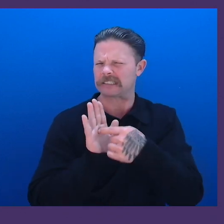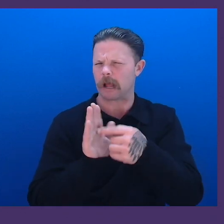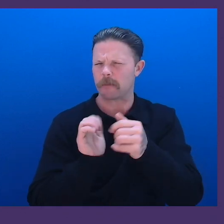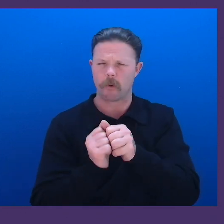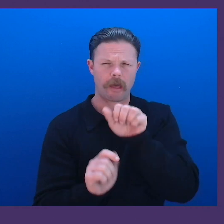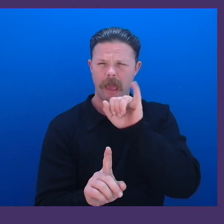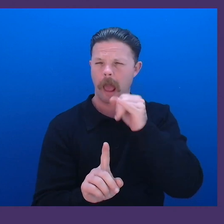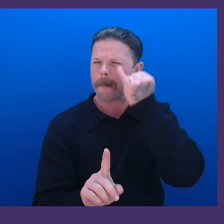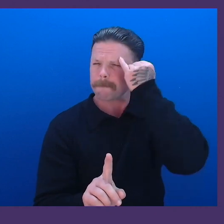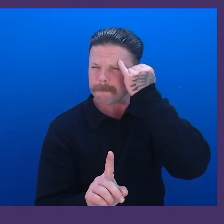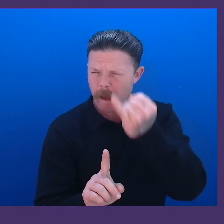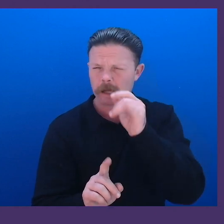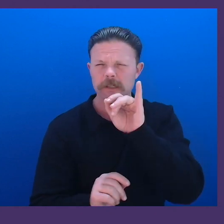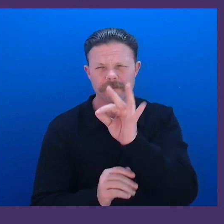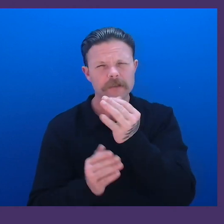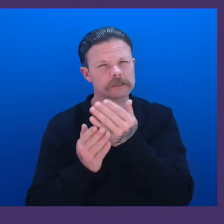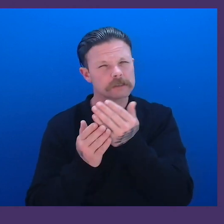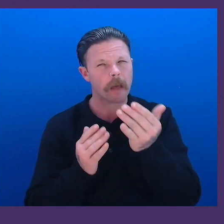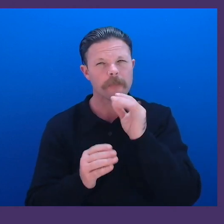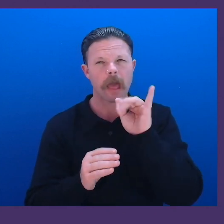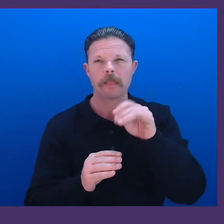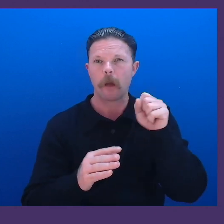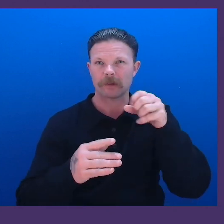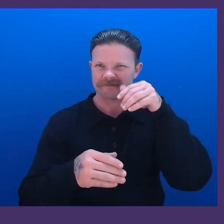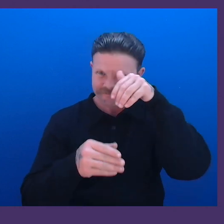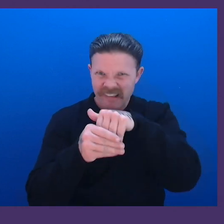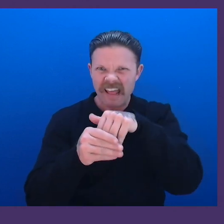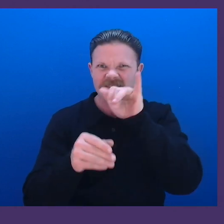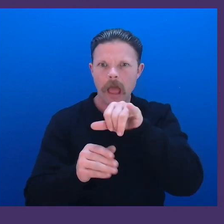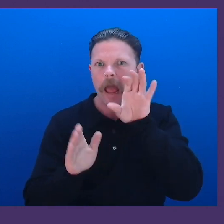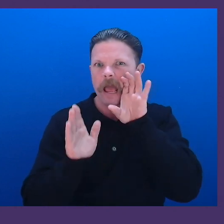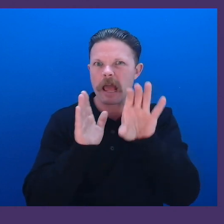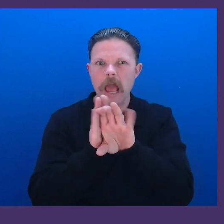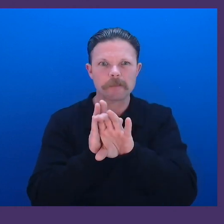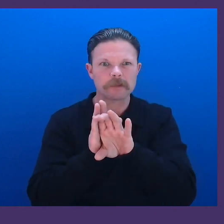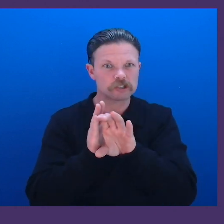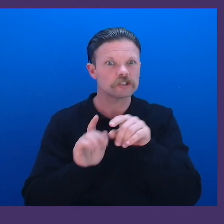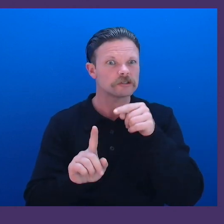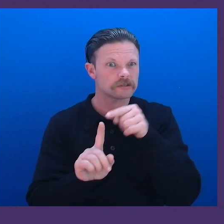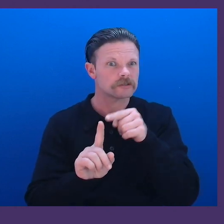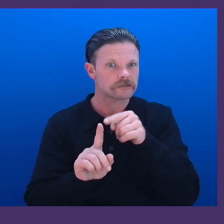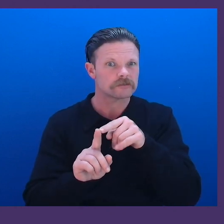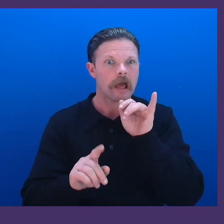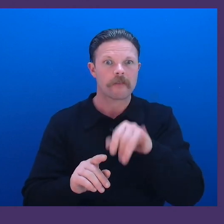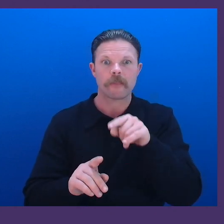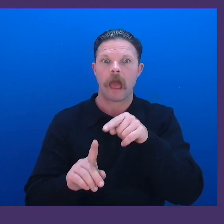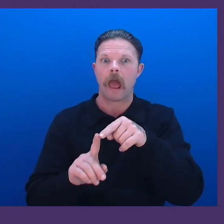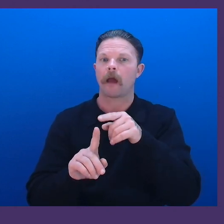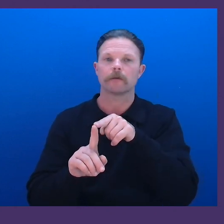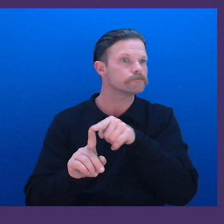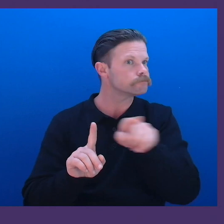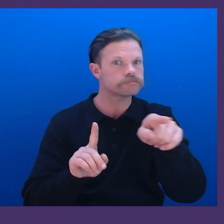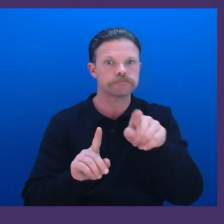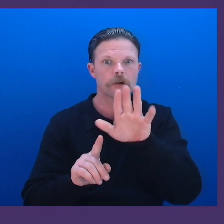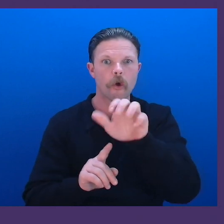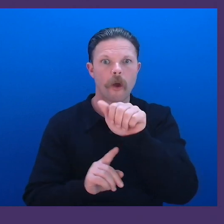in that image your camera is pointed at which directs your AI app to describe the image in a different way.